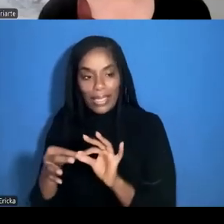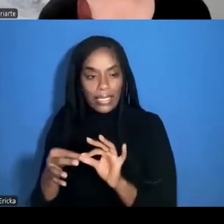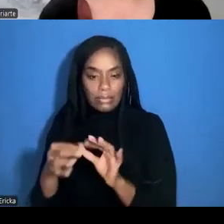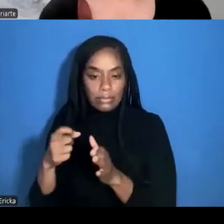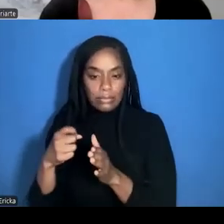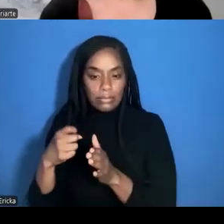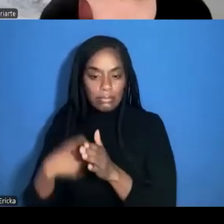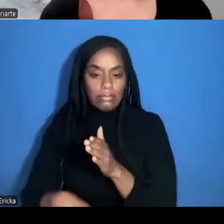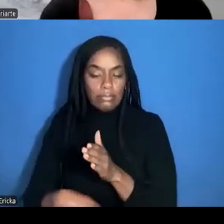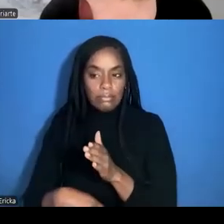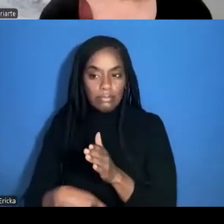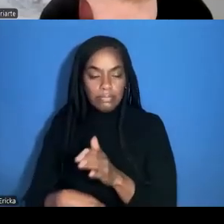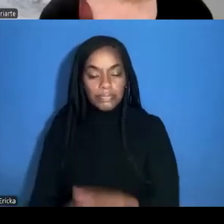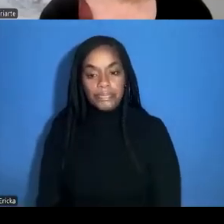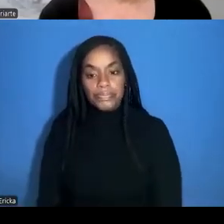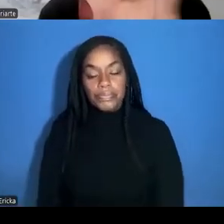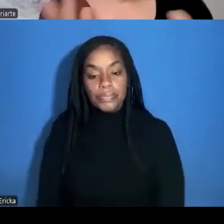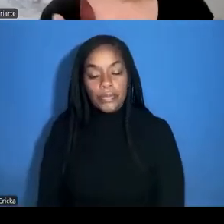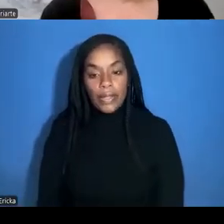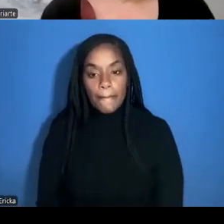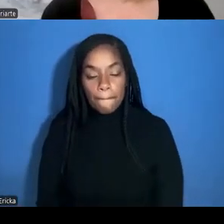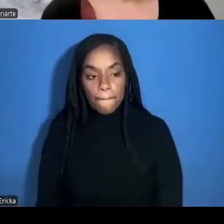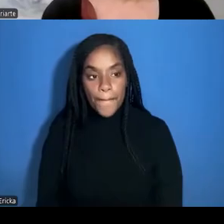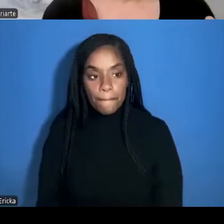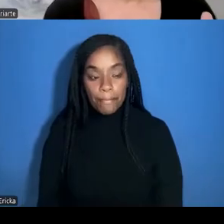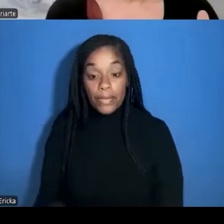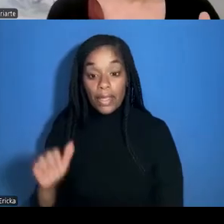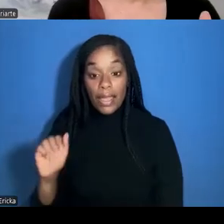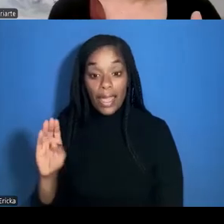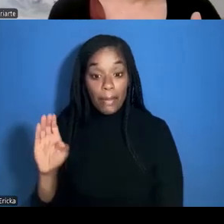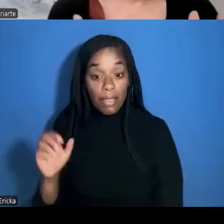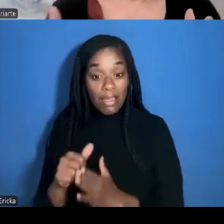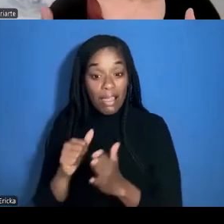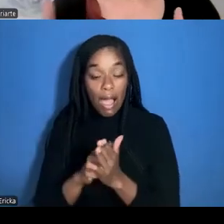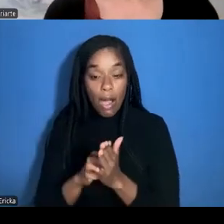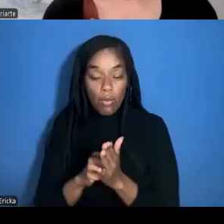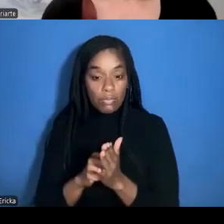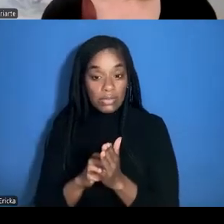Now, having an Able account does not affect your eligibility for programs